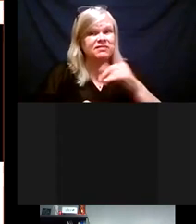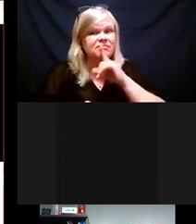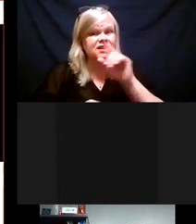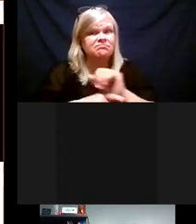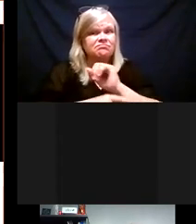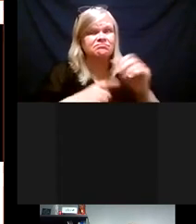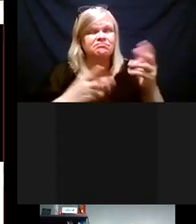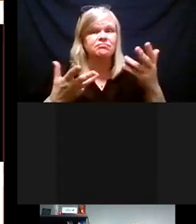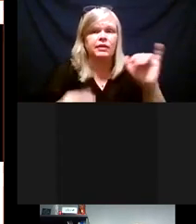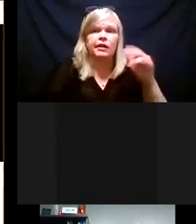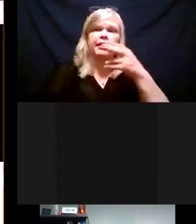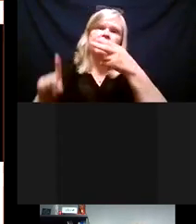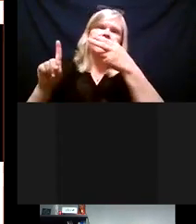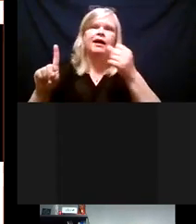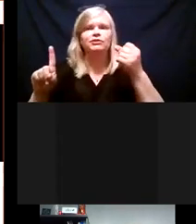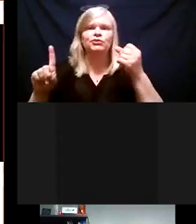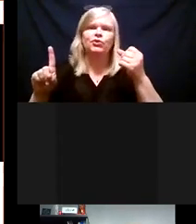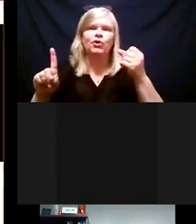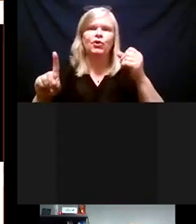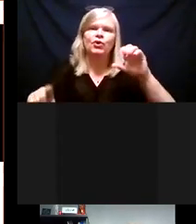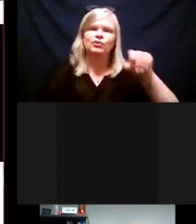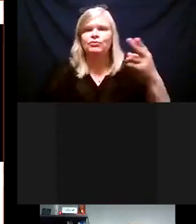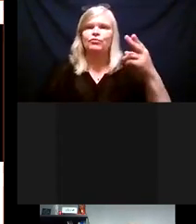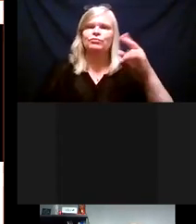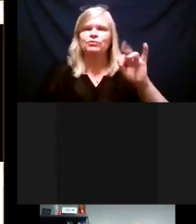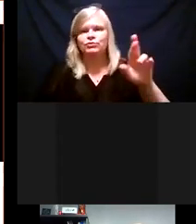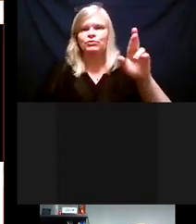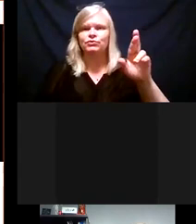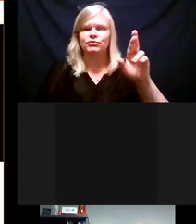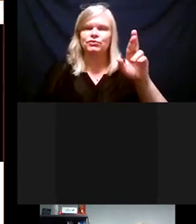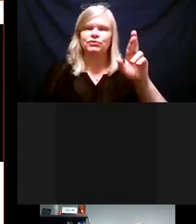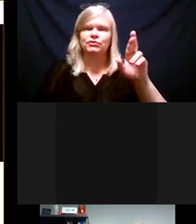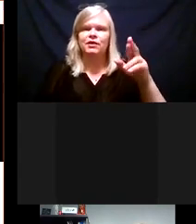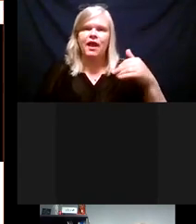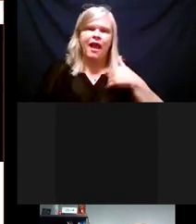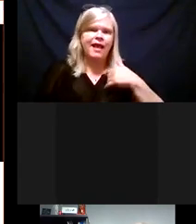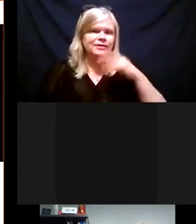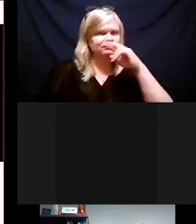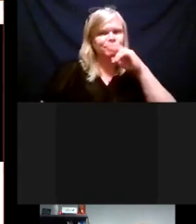HIGH SCHOOL SOPHOMORE OR JUNIOR HAS A FRESHMAN GIRLFRIEND WHO IS